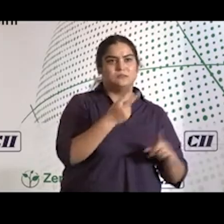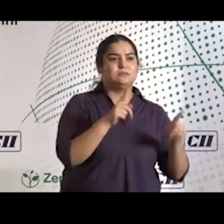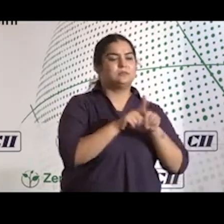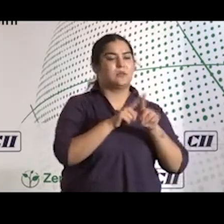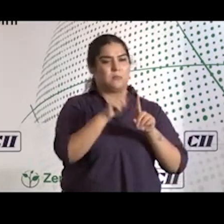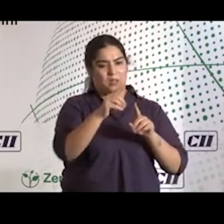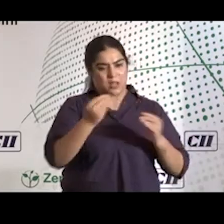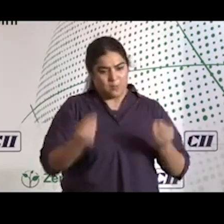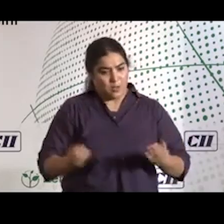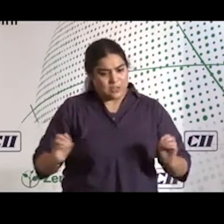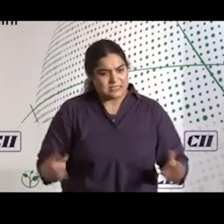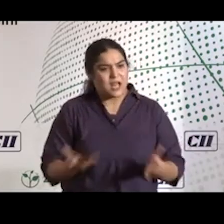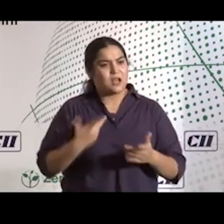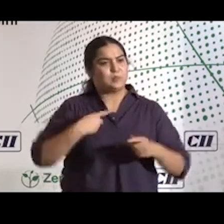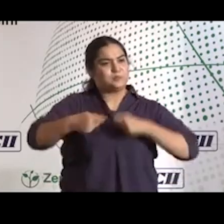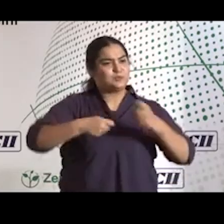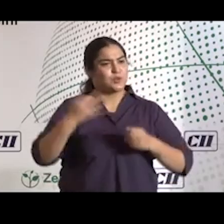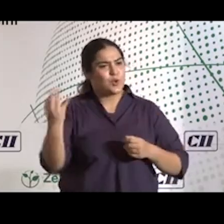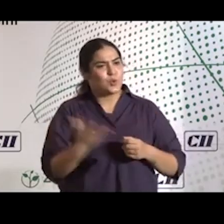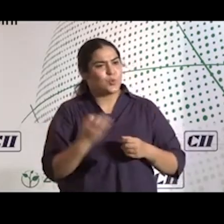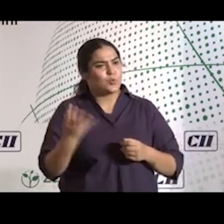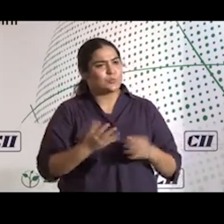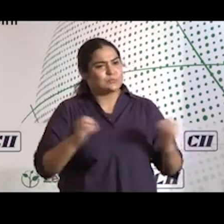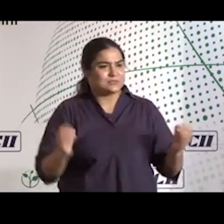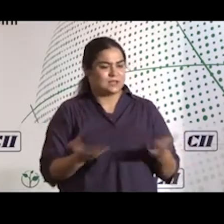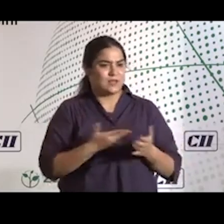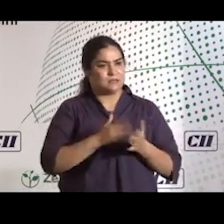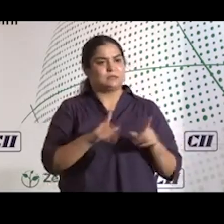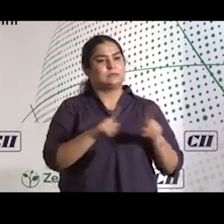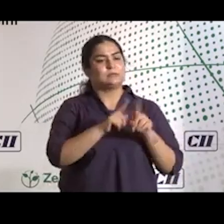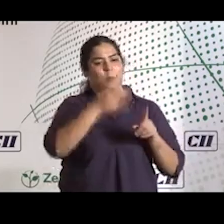in this space, in this space, similar issues, right?